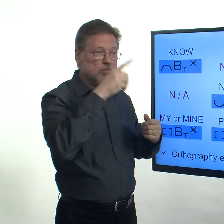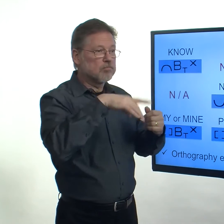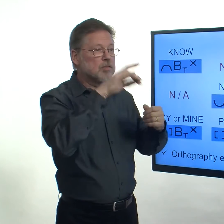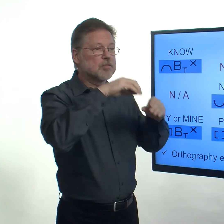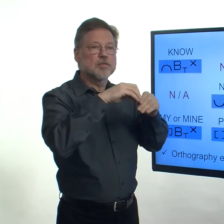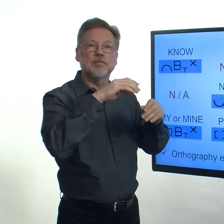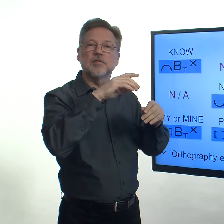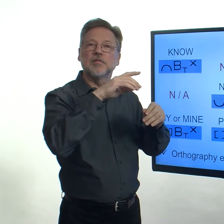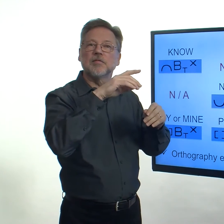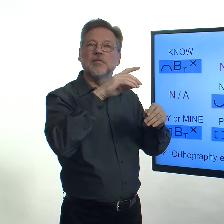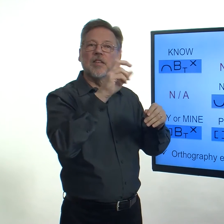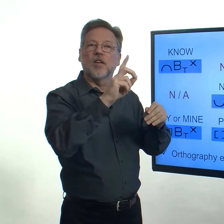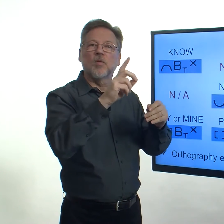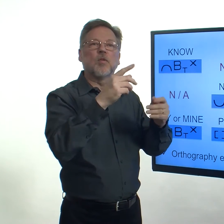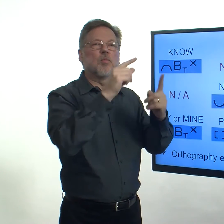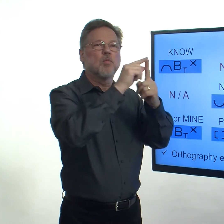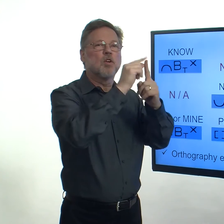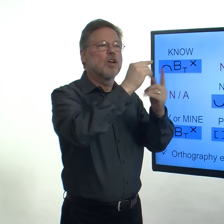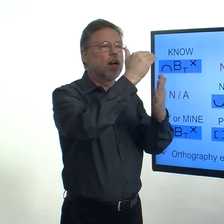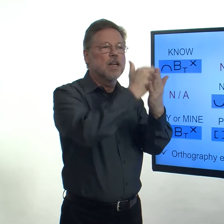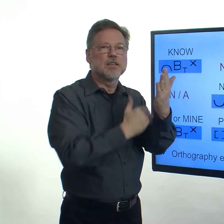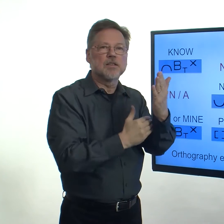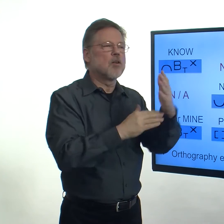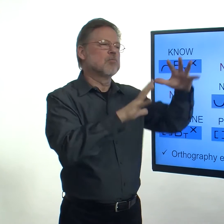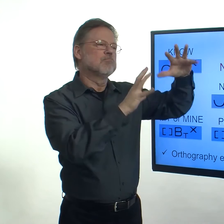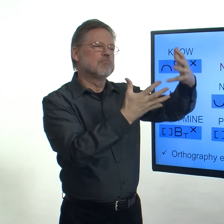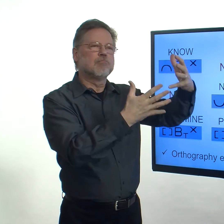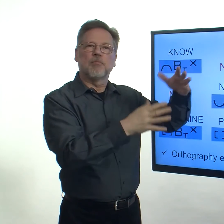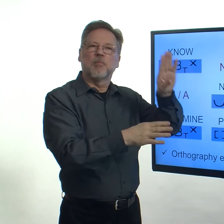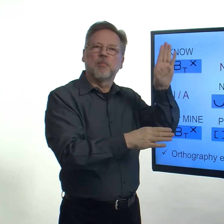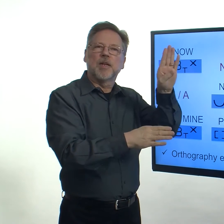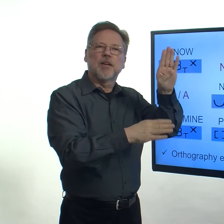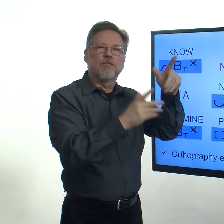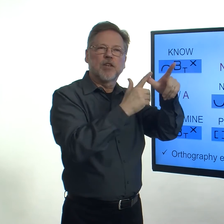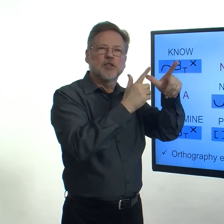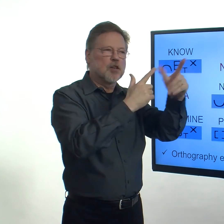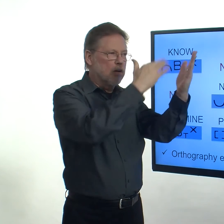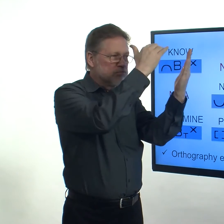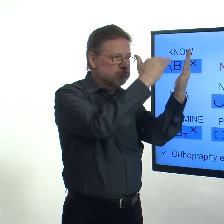to the handshape letter, with all the ‘B’ handshape signs first, followed by ‘G’